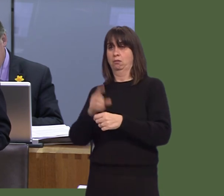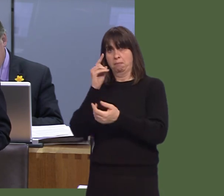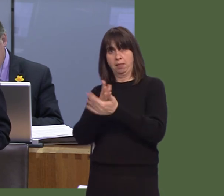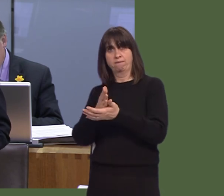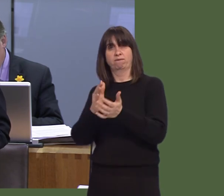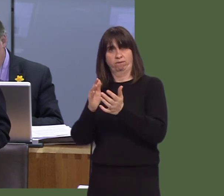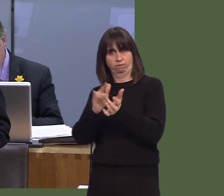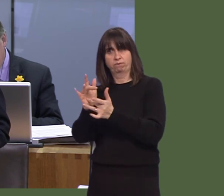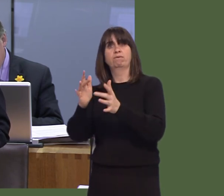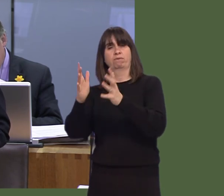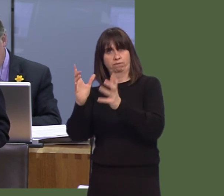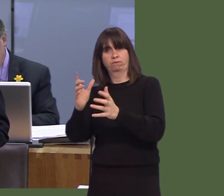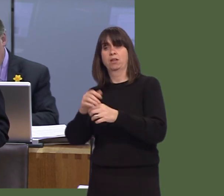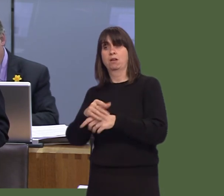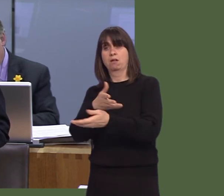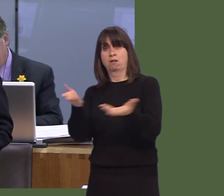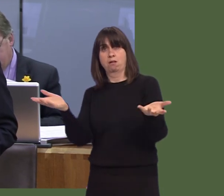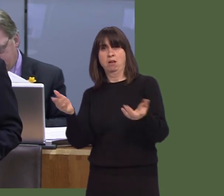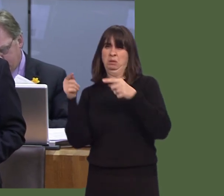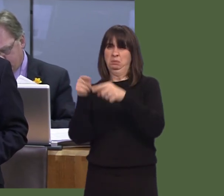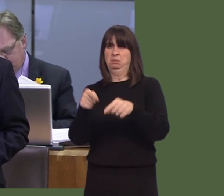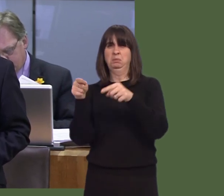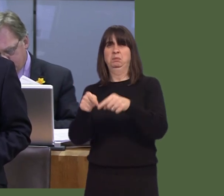has been approved in principle. Rhianon Passmore AM: Thank you.